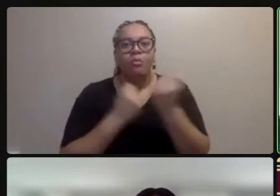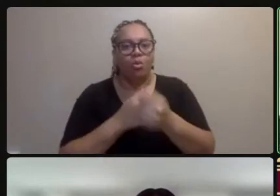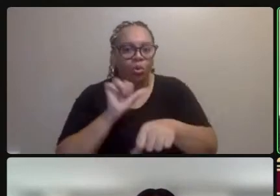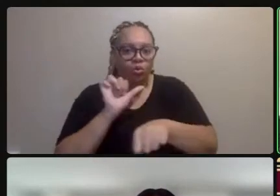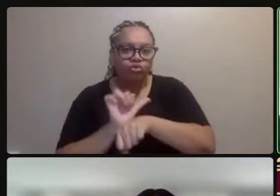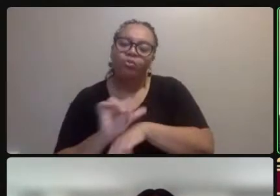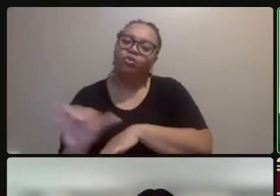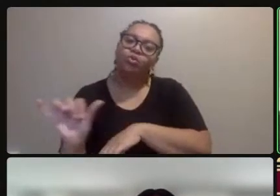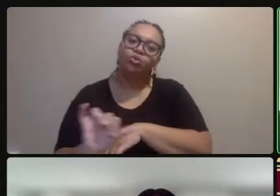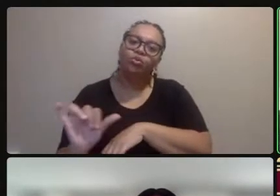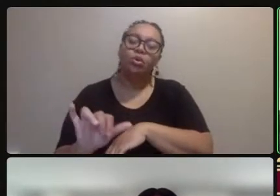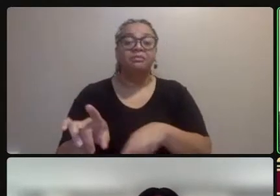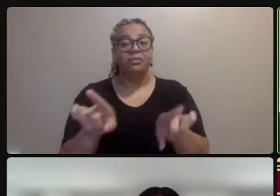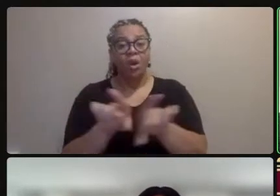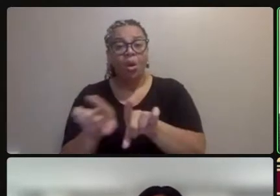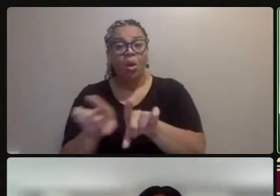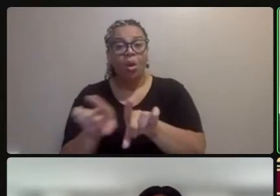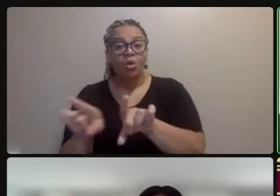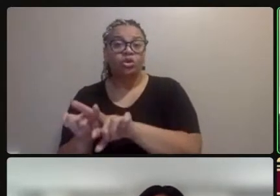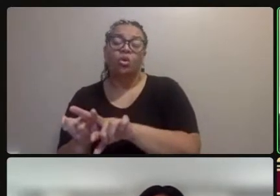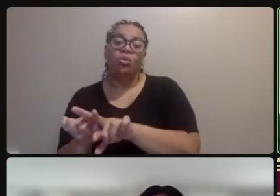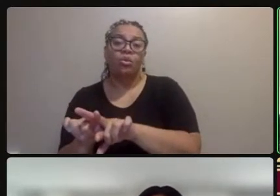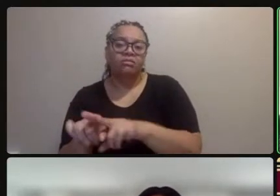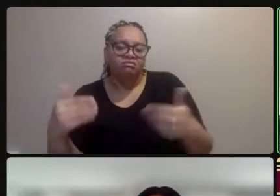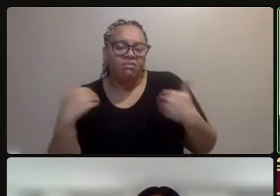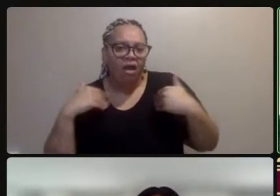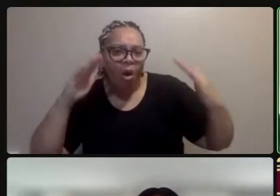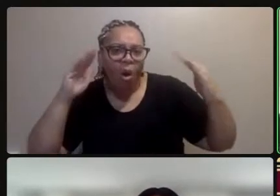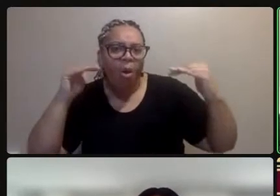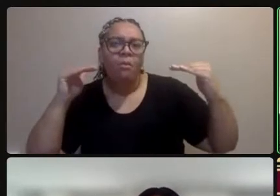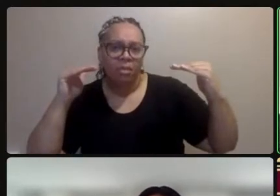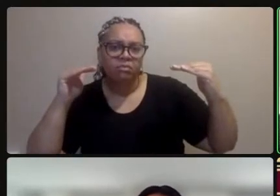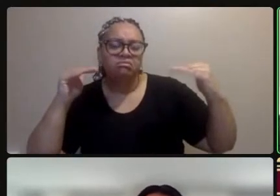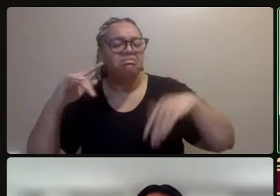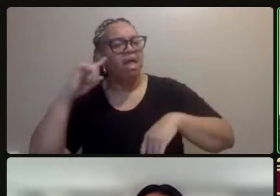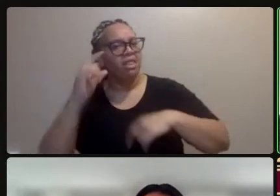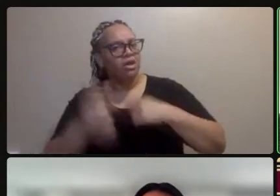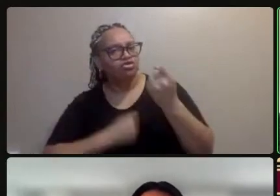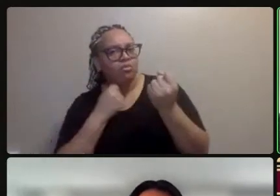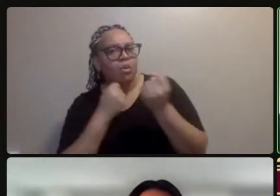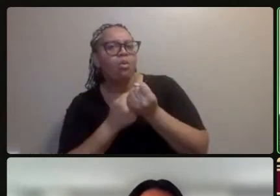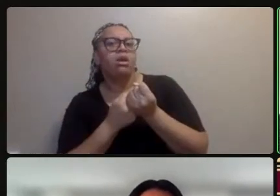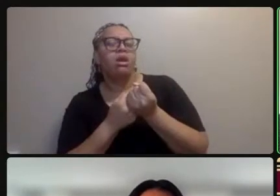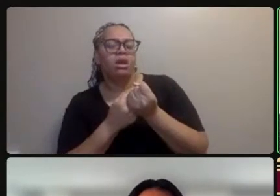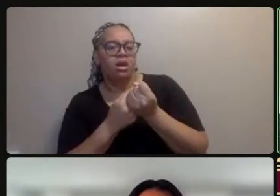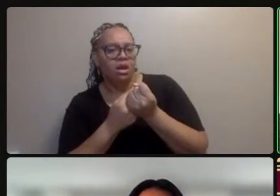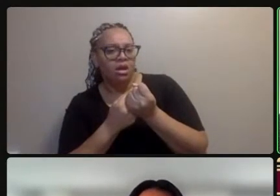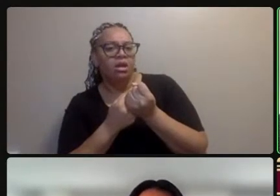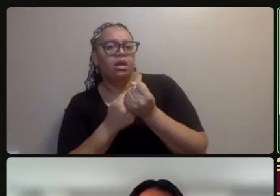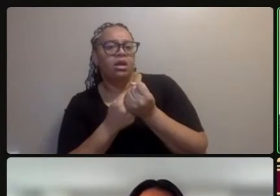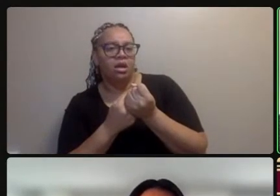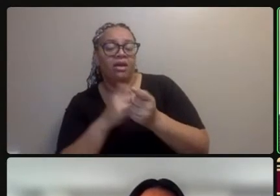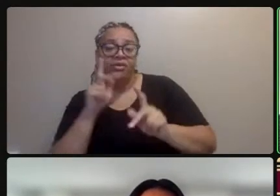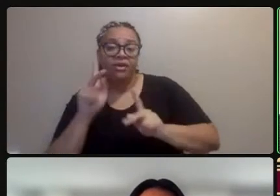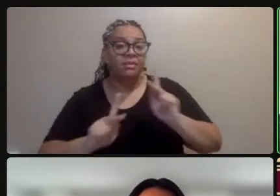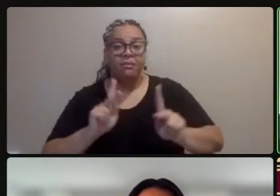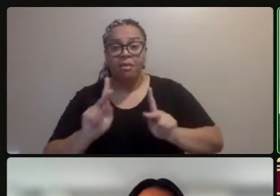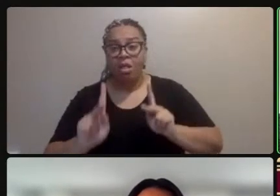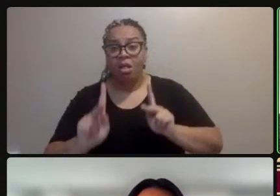AND CURRICULUM JUST SUPPORT